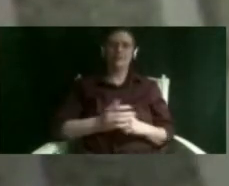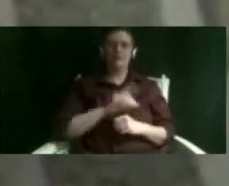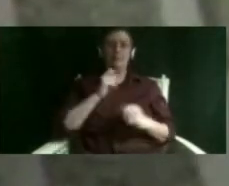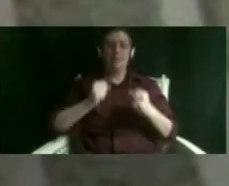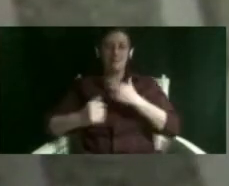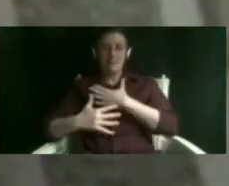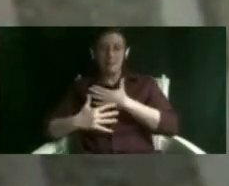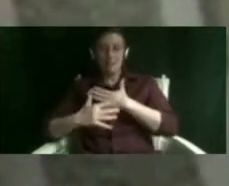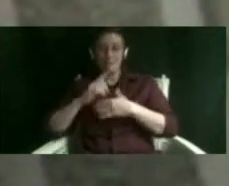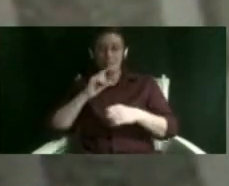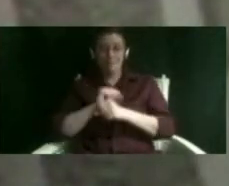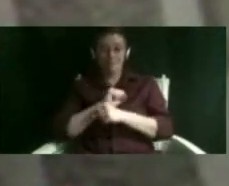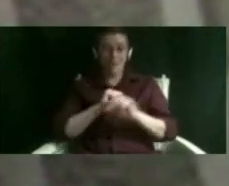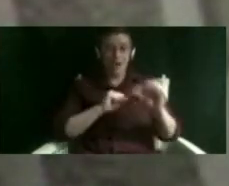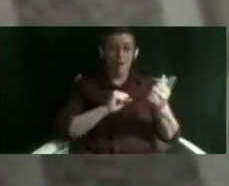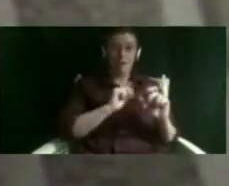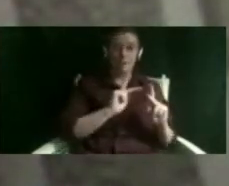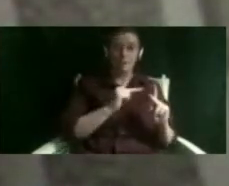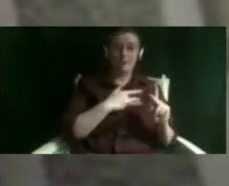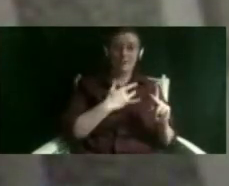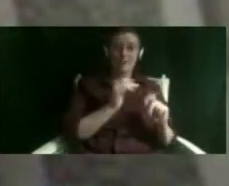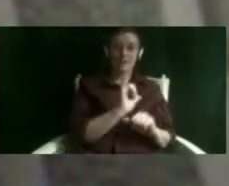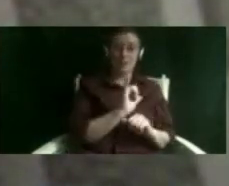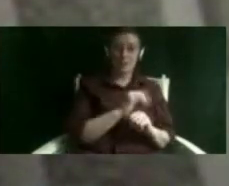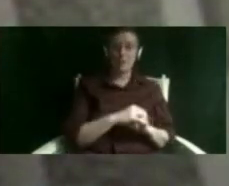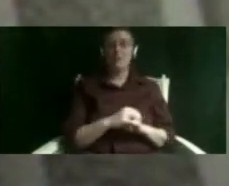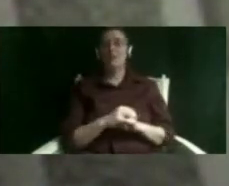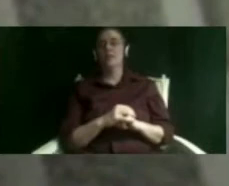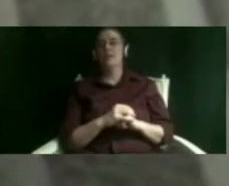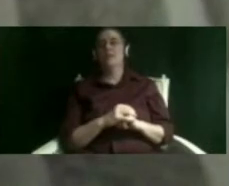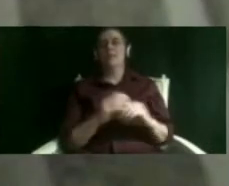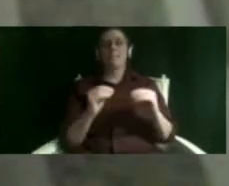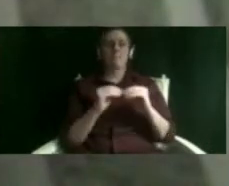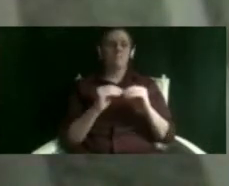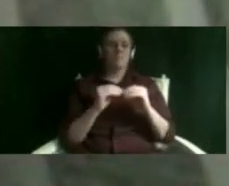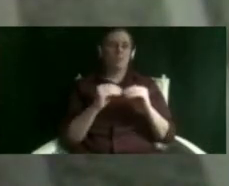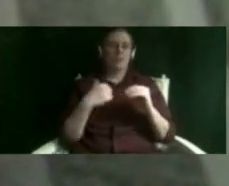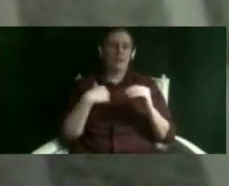that as well and the more i've been engaged in the community even if i don't have a lot